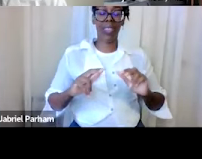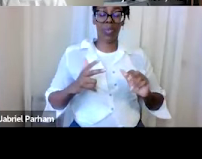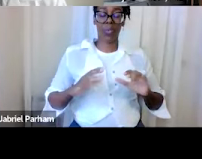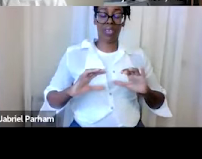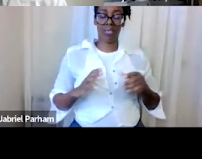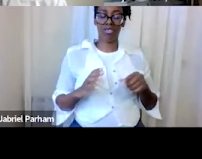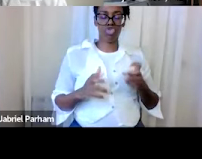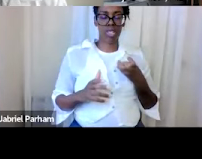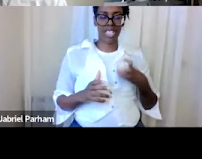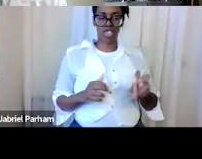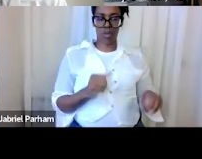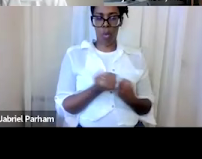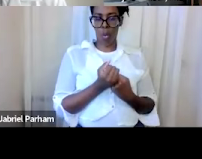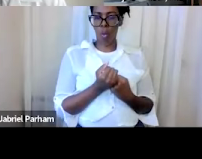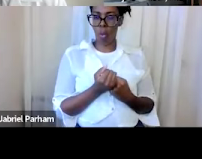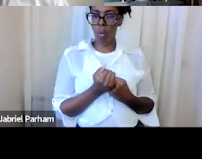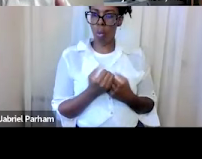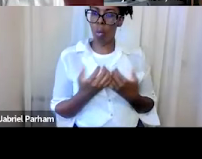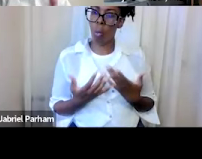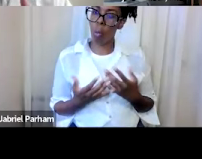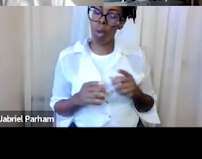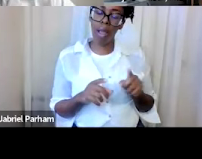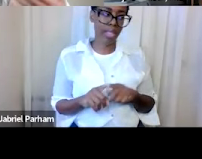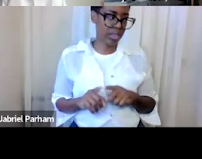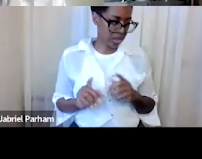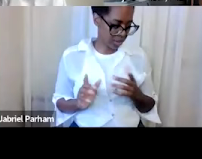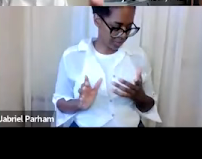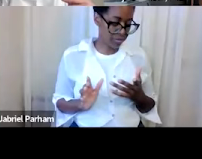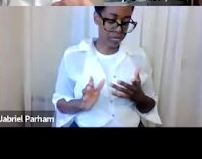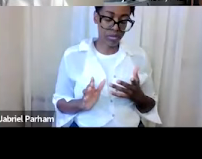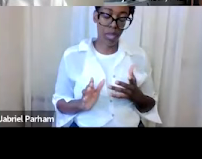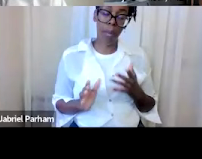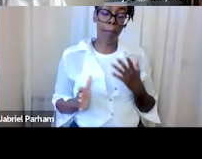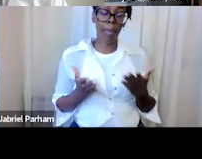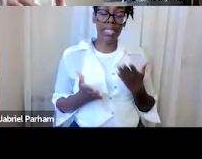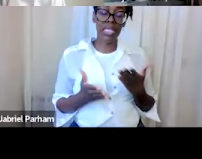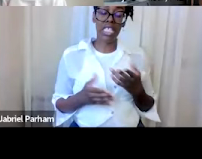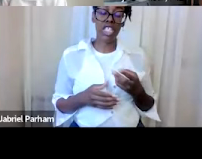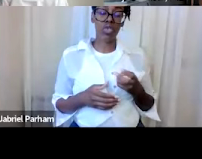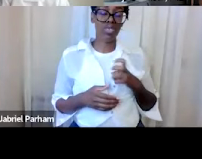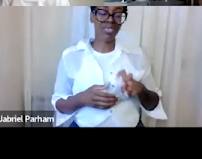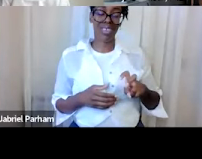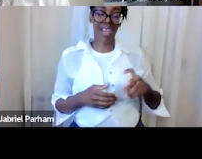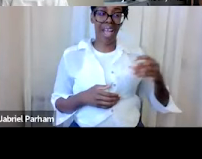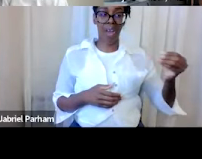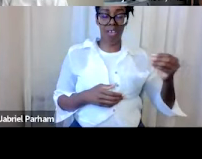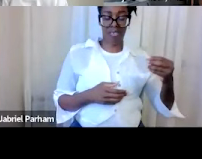such as transitioning out of the military or between commands PCSing.